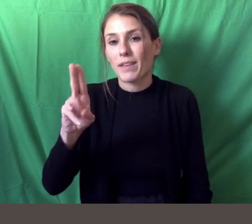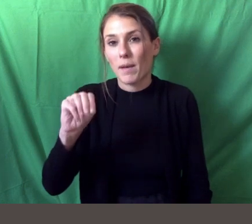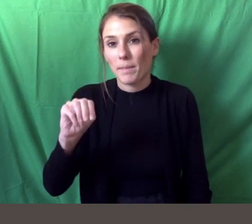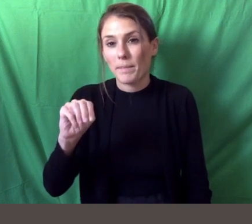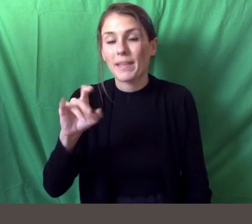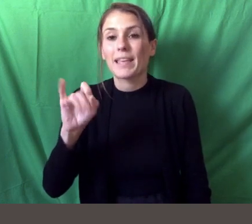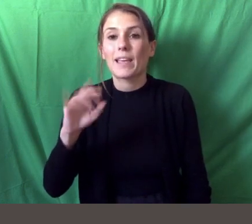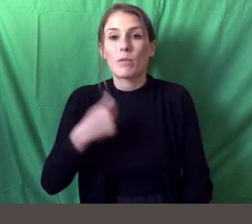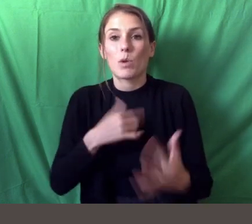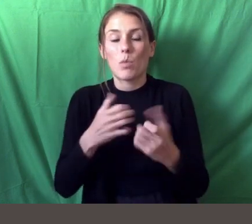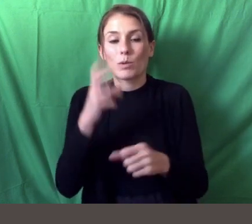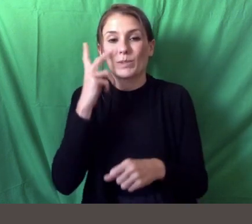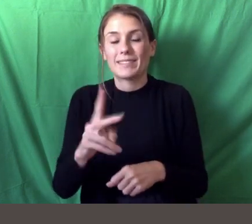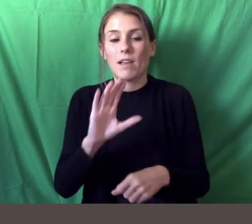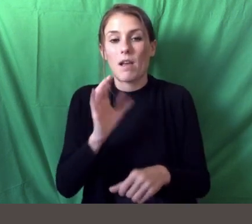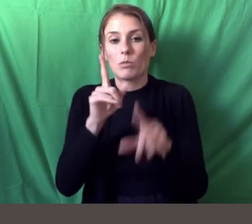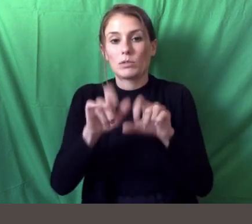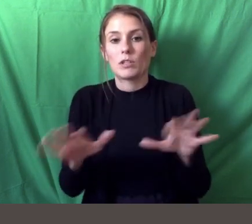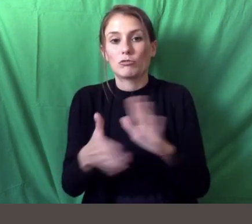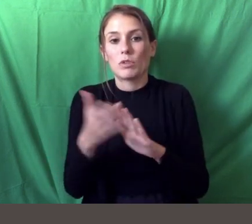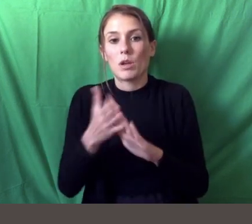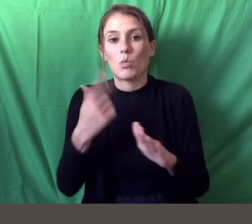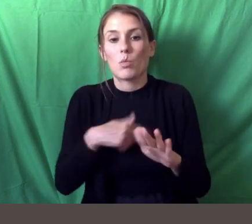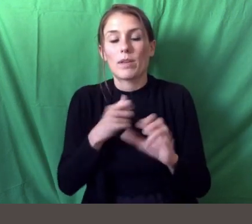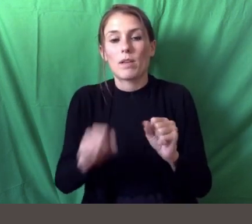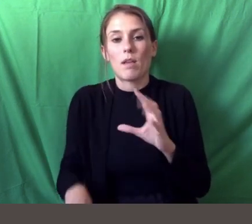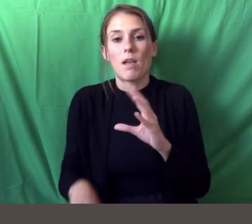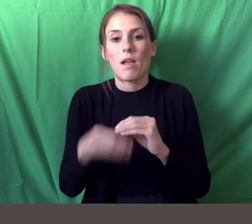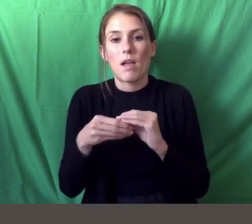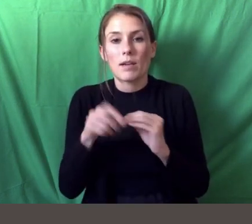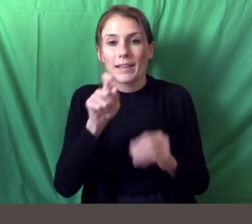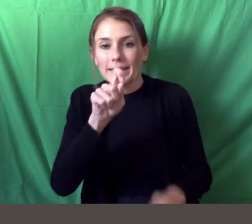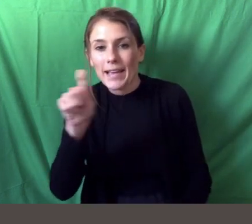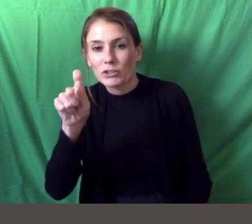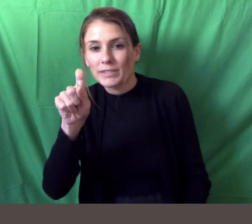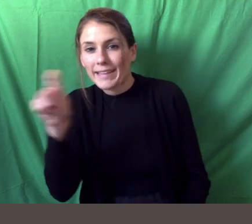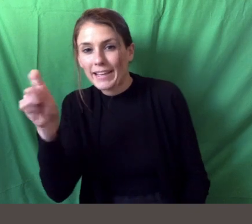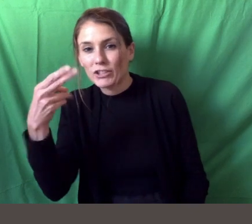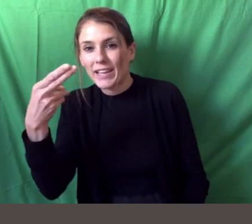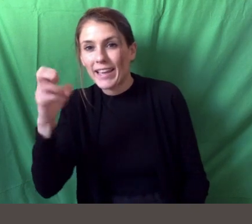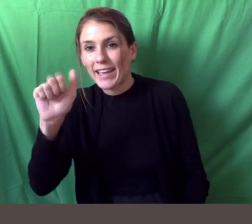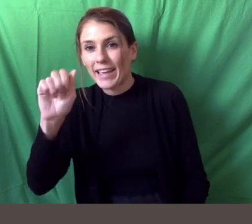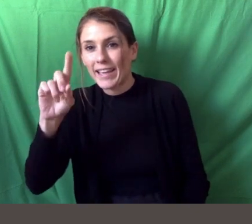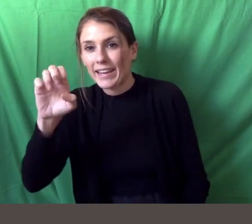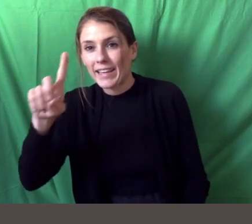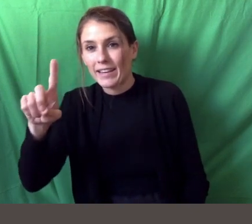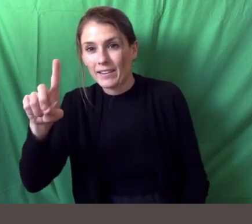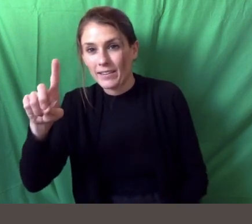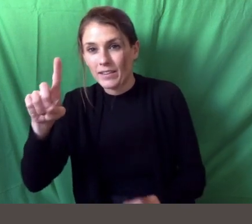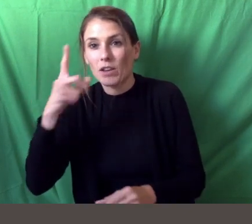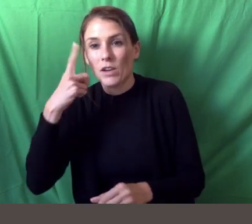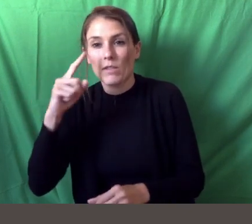If we want to see our test run, we can add the --headed option to the command line.